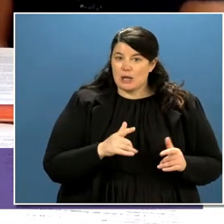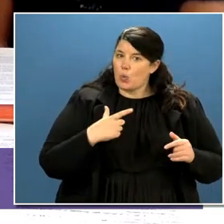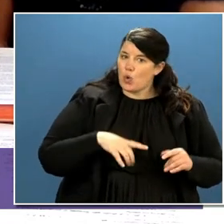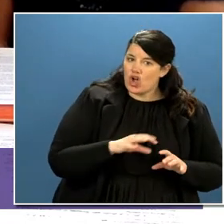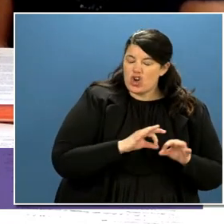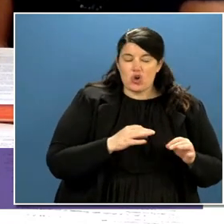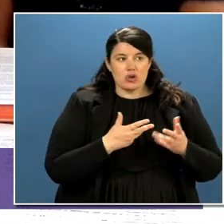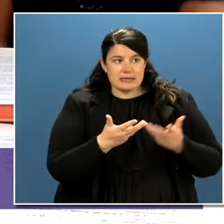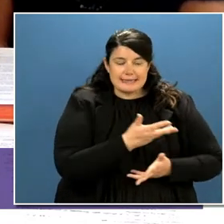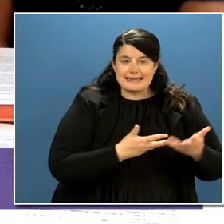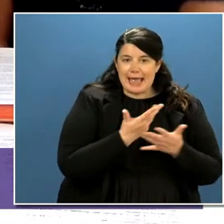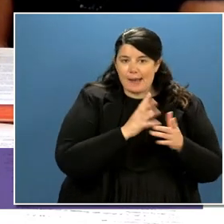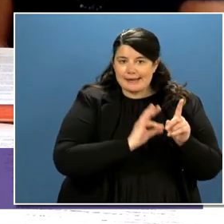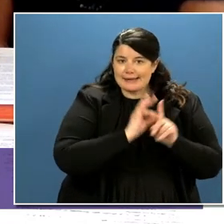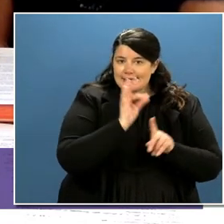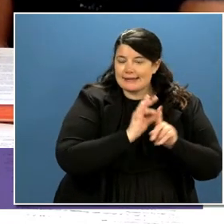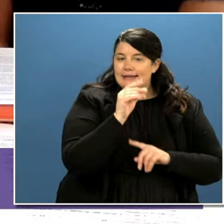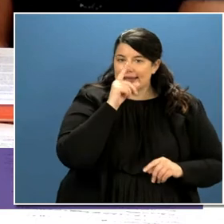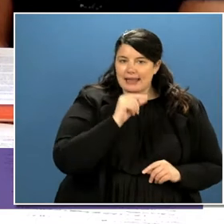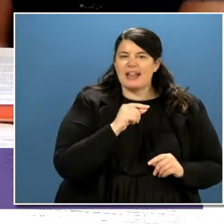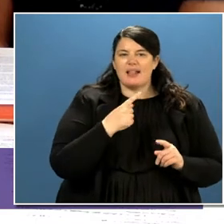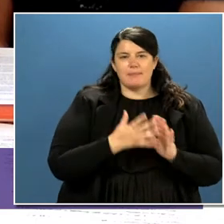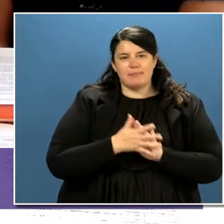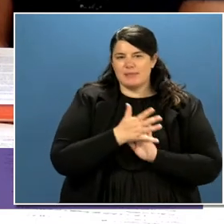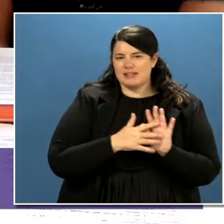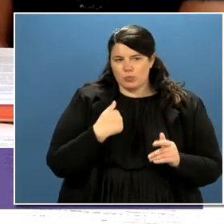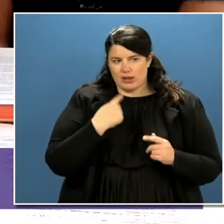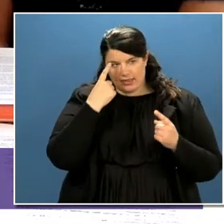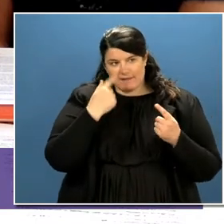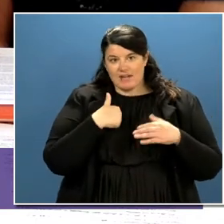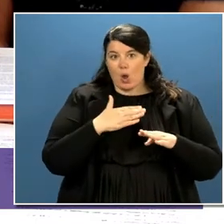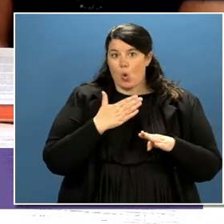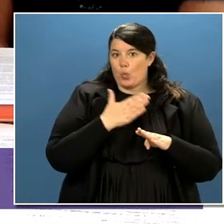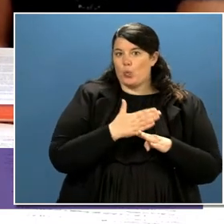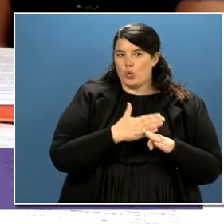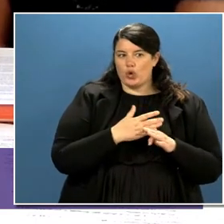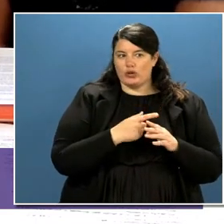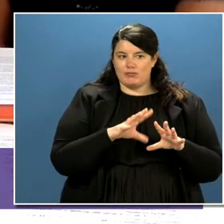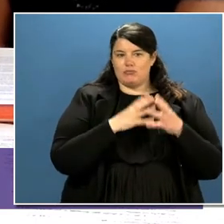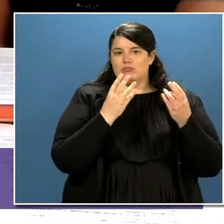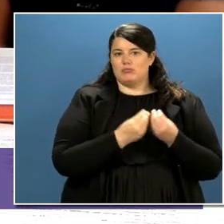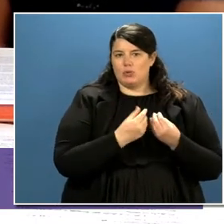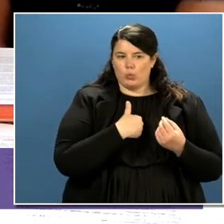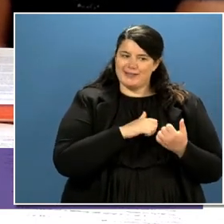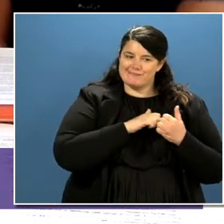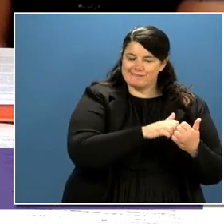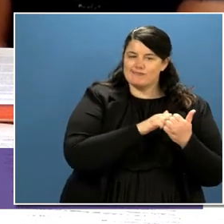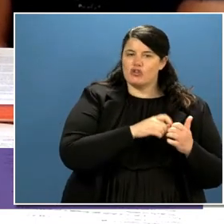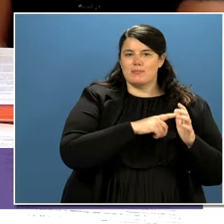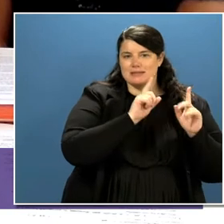reflection on our work on a whole. I know Dani is going to jump in again soon, but reporting, actually getting